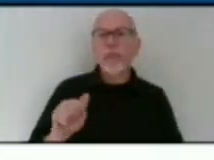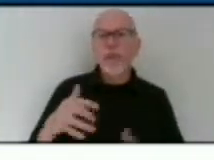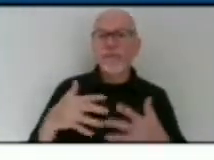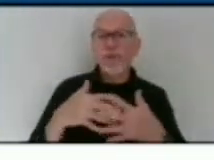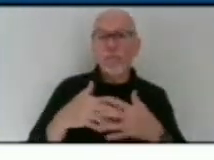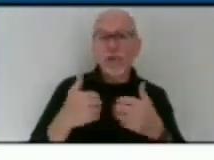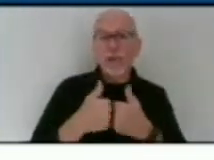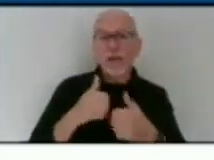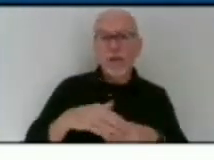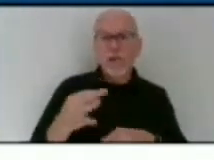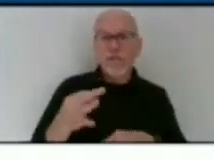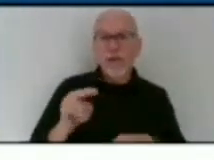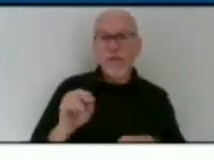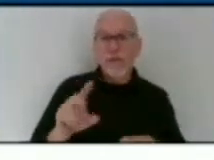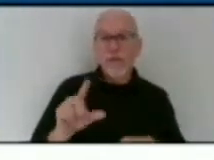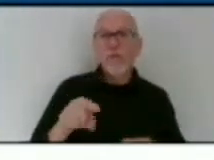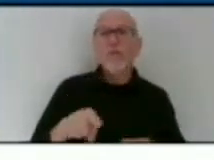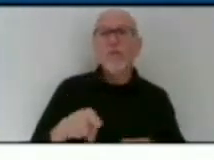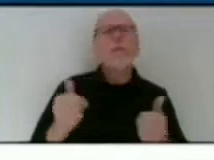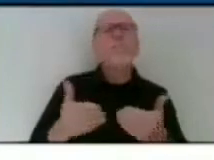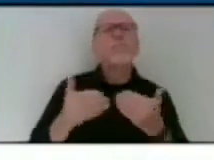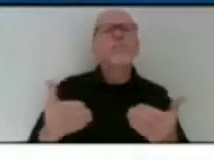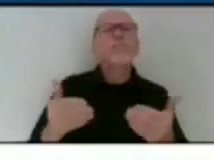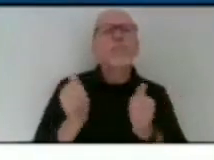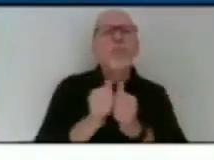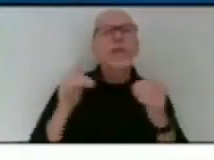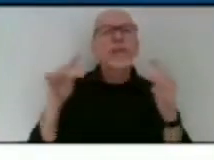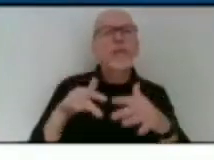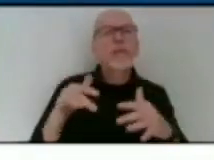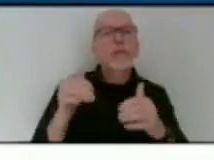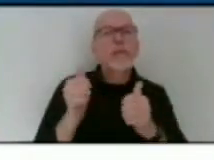the 20th may continue with attendants limited to the participants, support